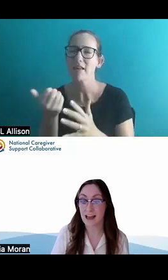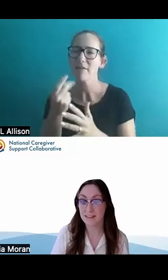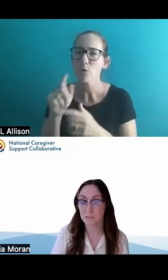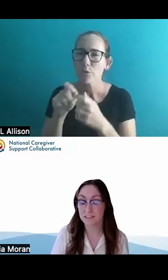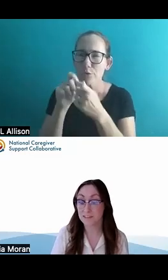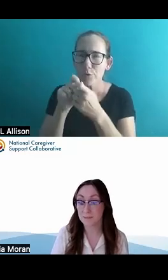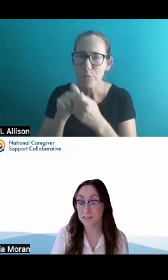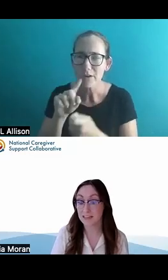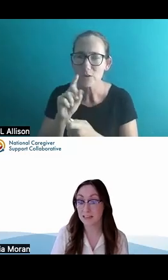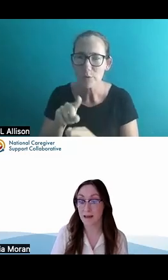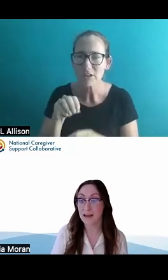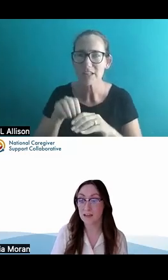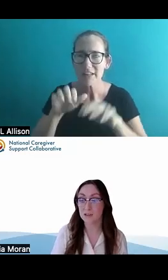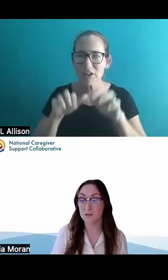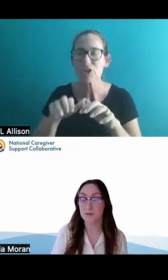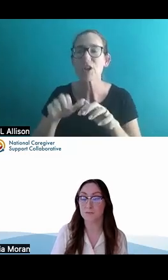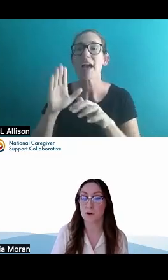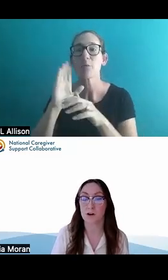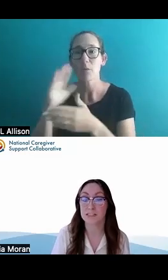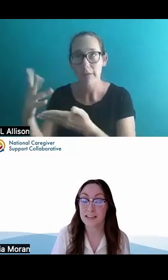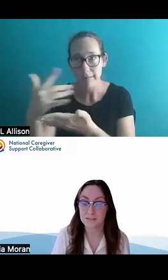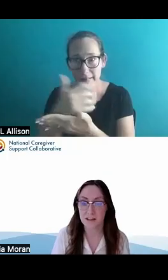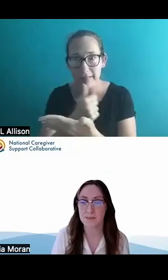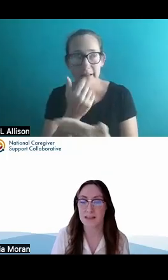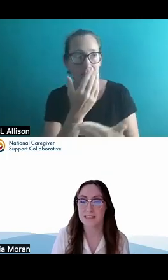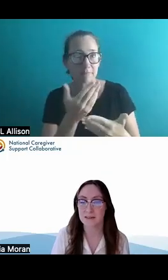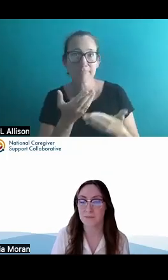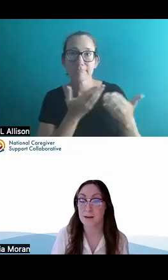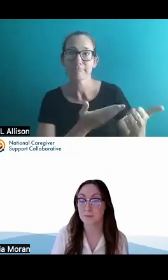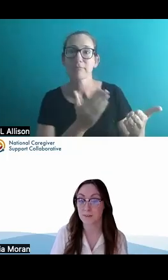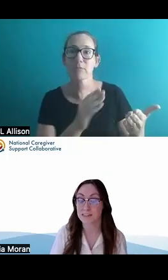chat that we'll definitely be taking back to inform our TA development and perhaps provide